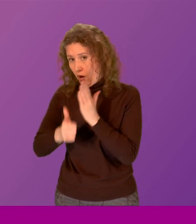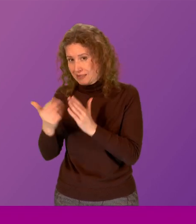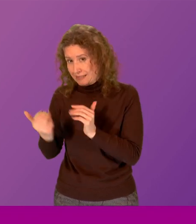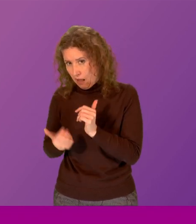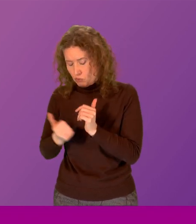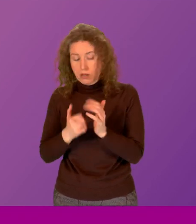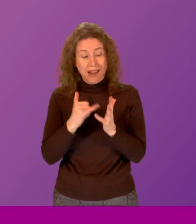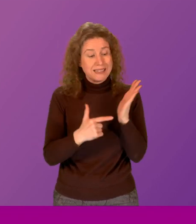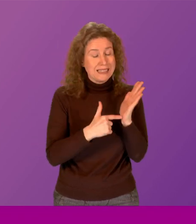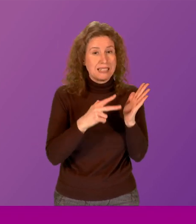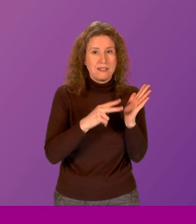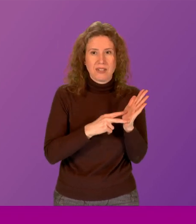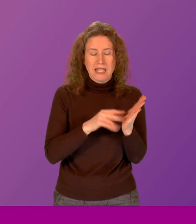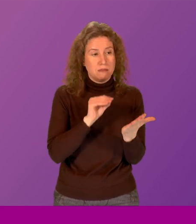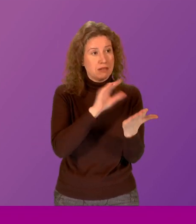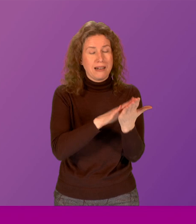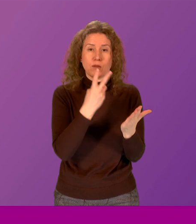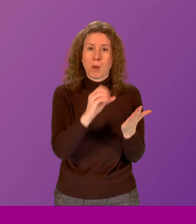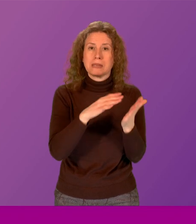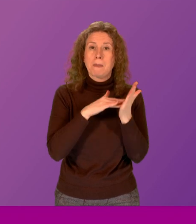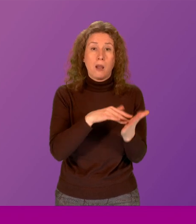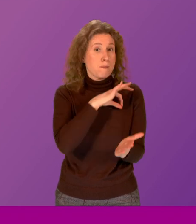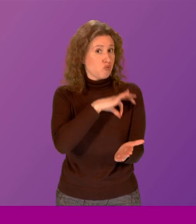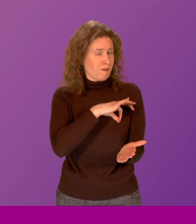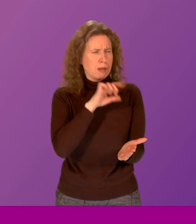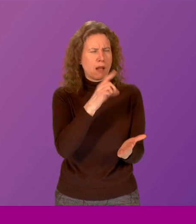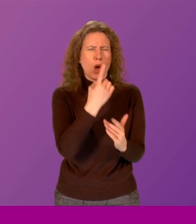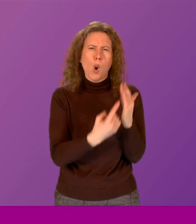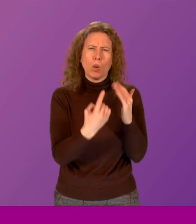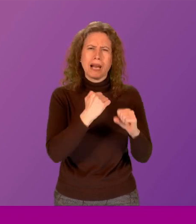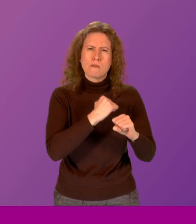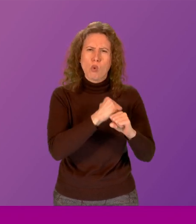STV posting £20 million of profits, it is the only broadcaster that is not passing on to all